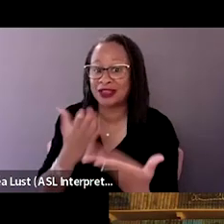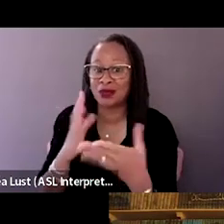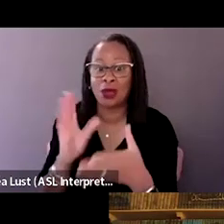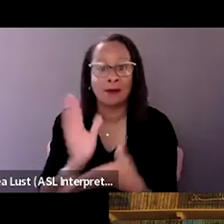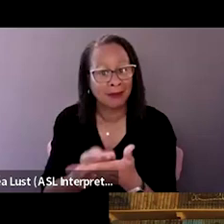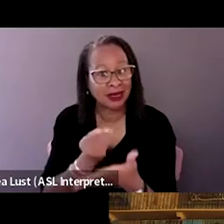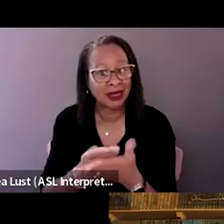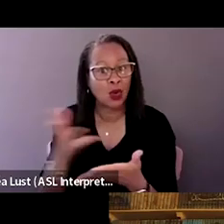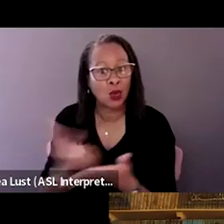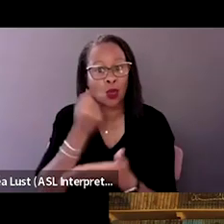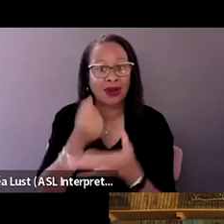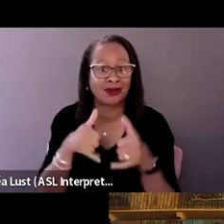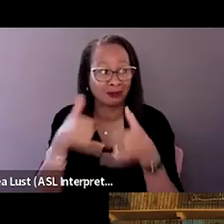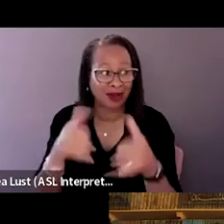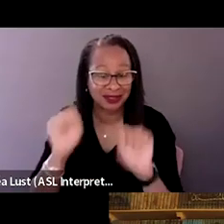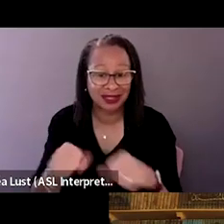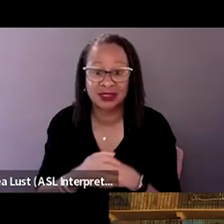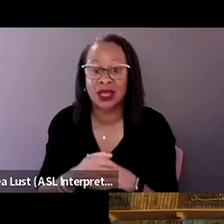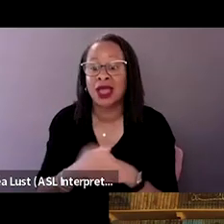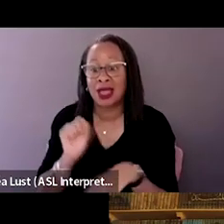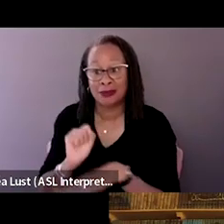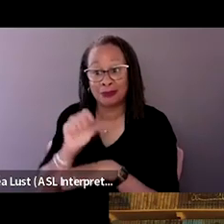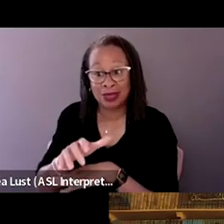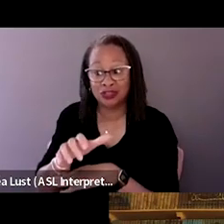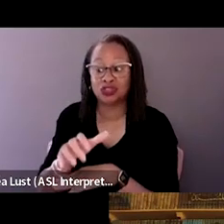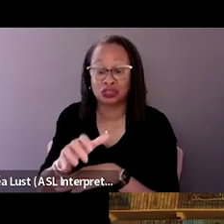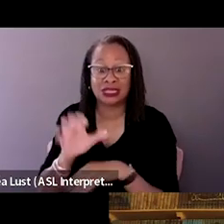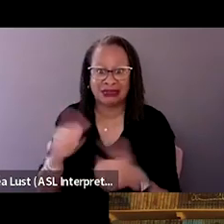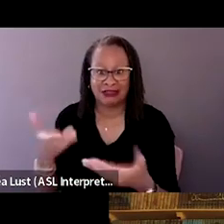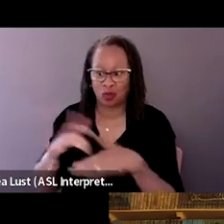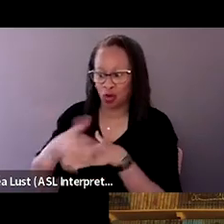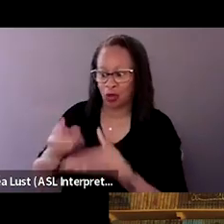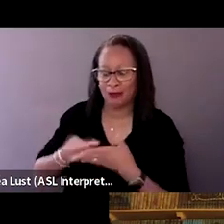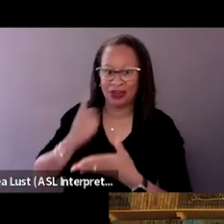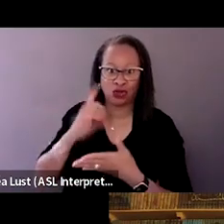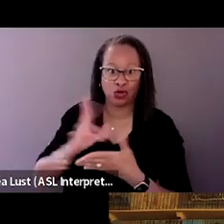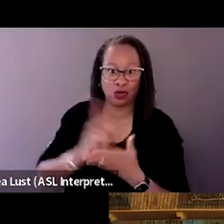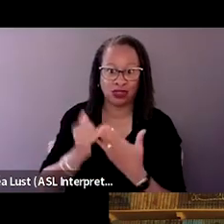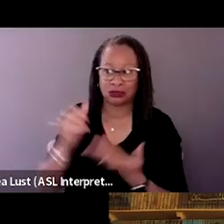at one of the pitch forums that can put some early money into your project and just float your costs